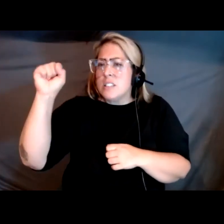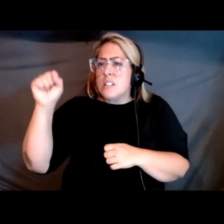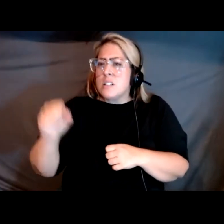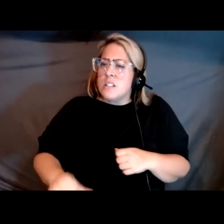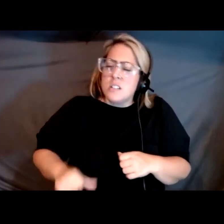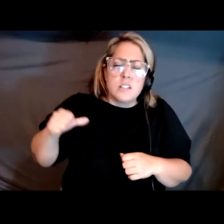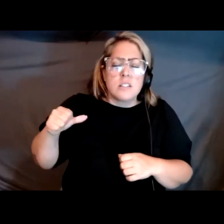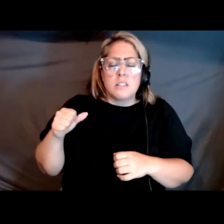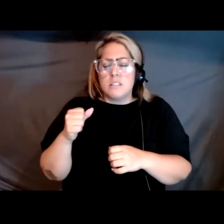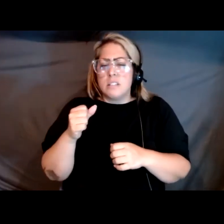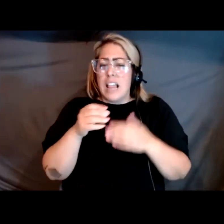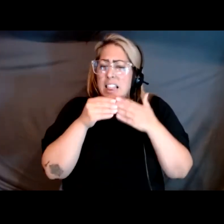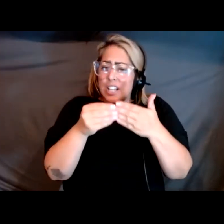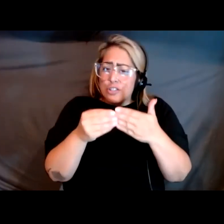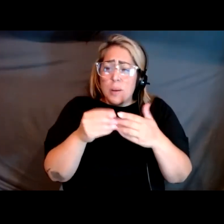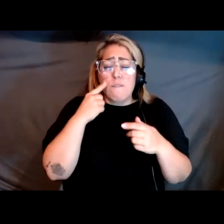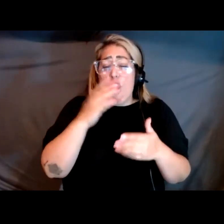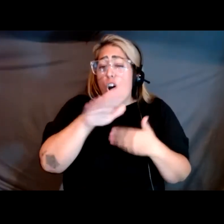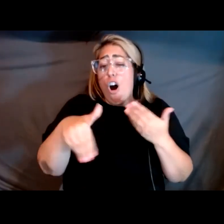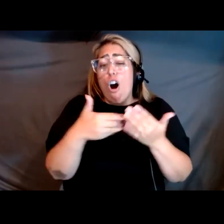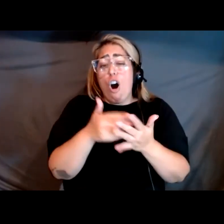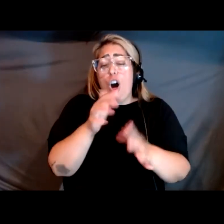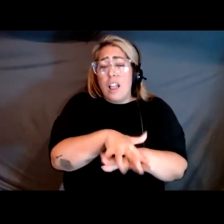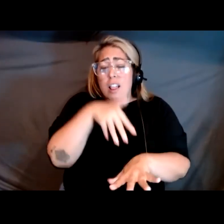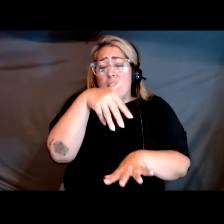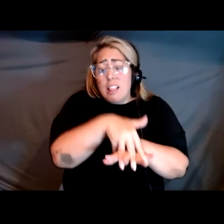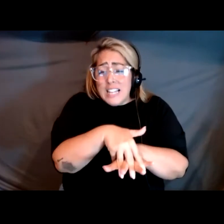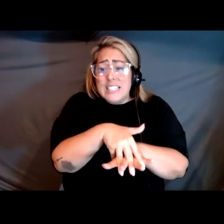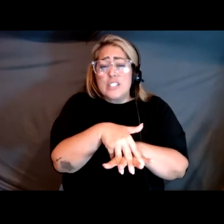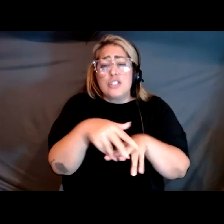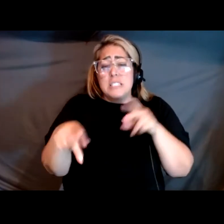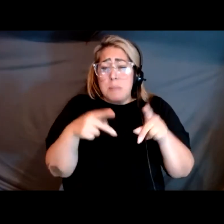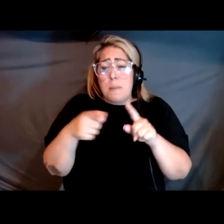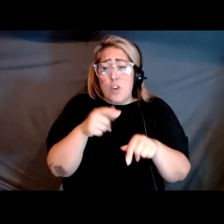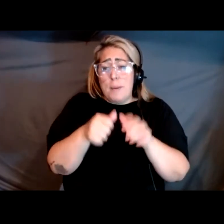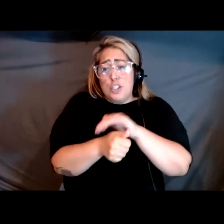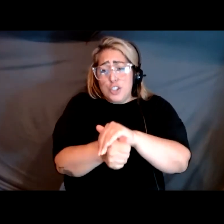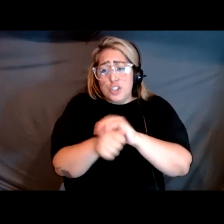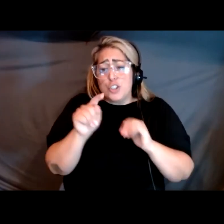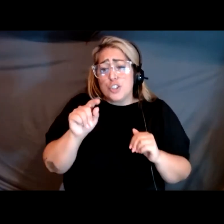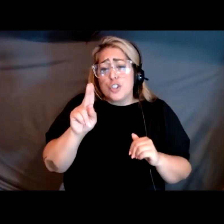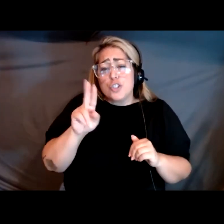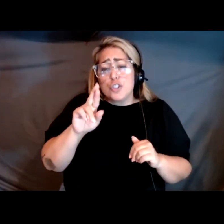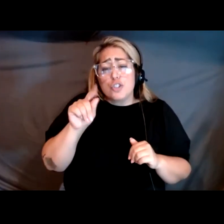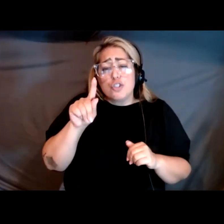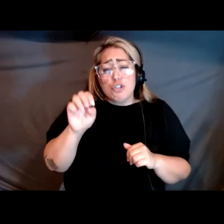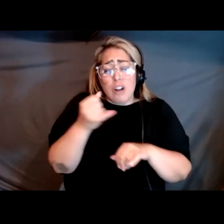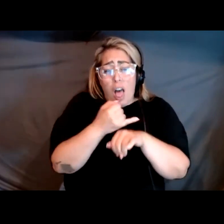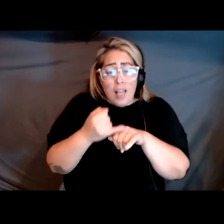Indigenous and First Nation people on Turtle Island that have led to our livelihood in New York City today.